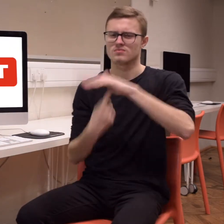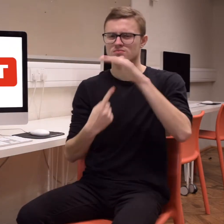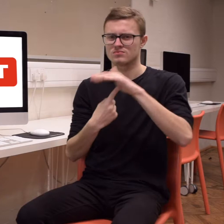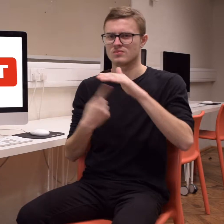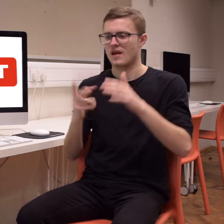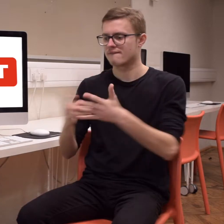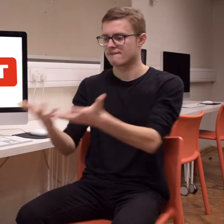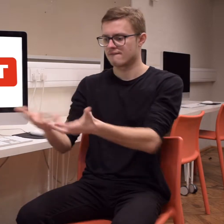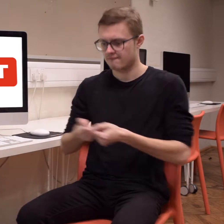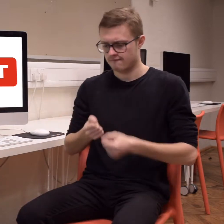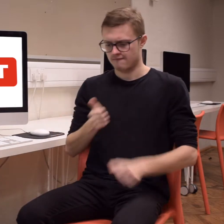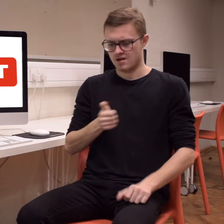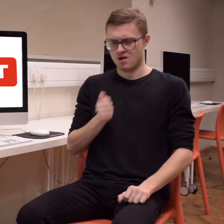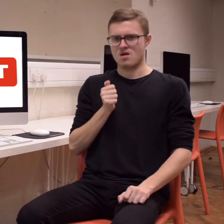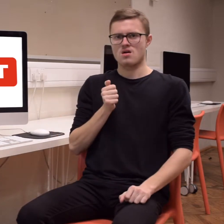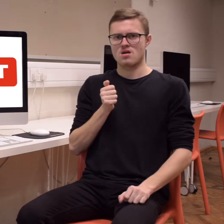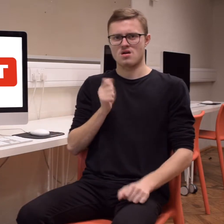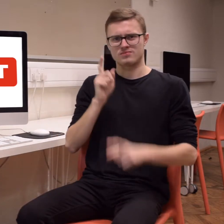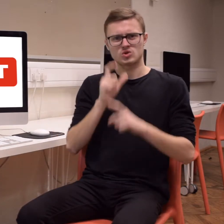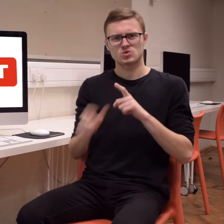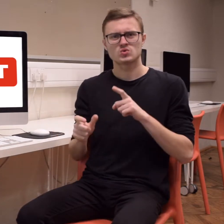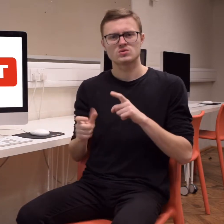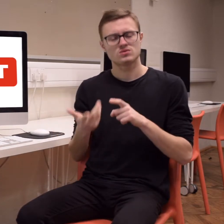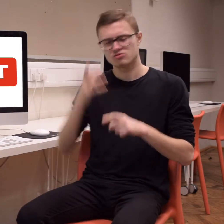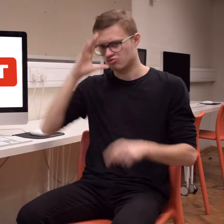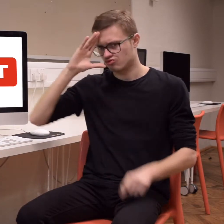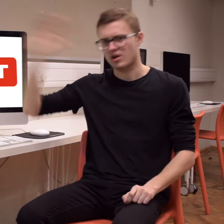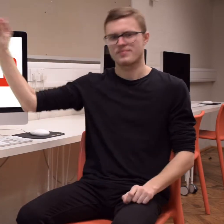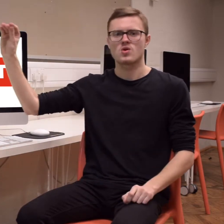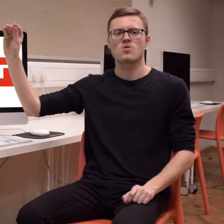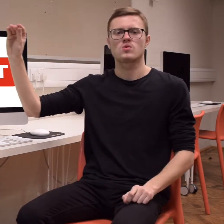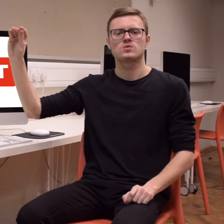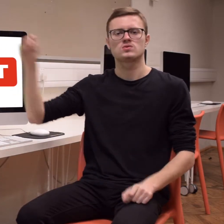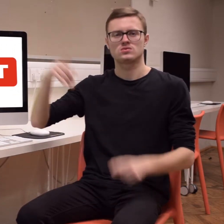Report - It is important that you report any messages you do get. If you are receiving messages